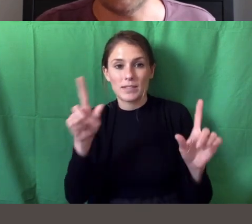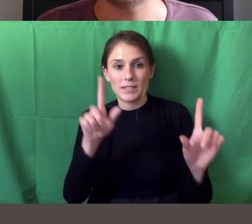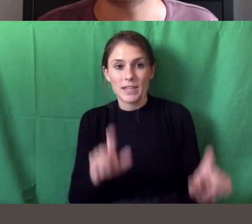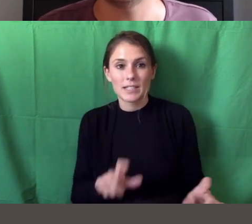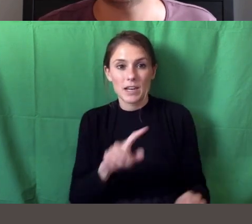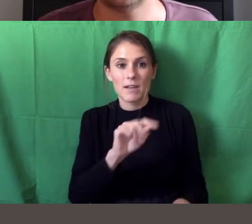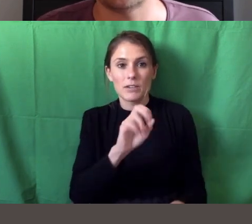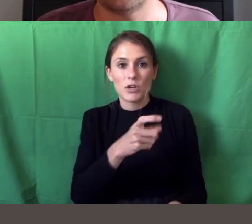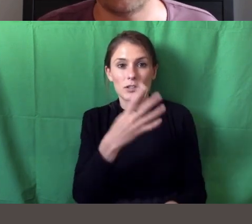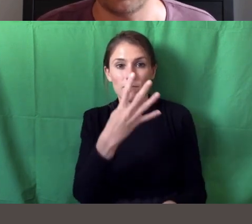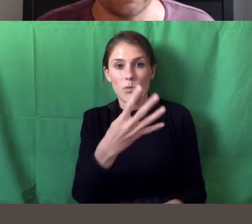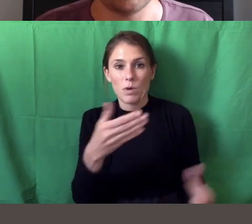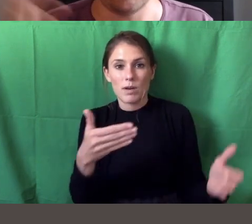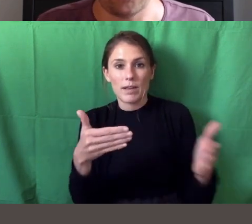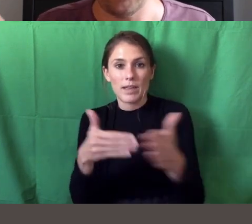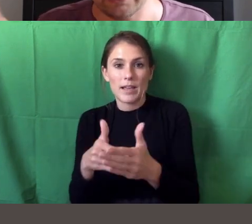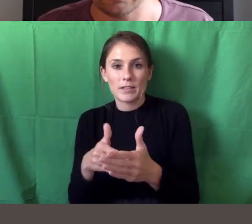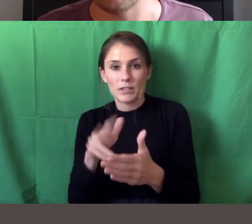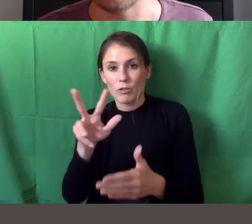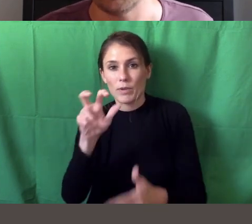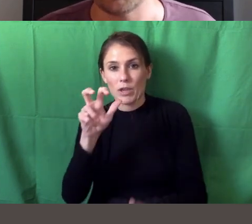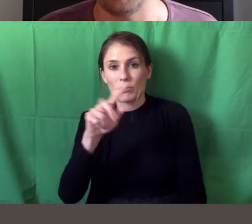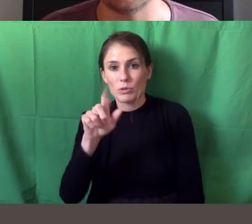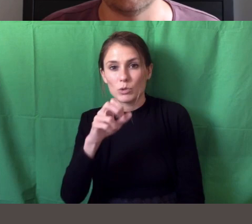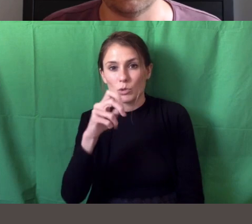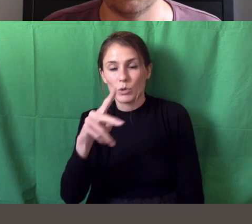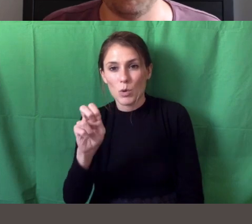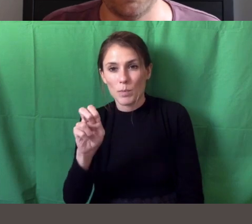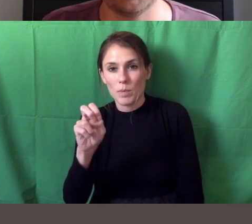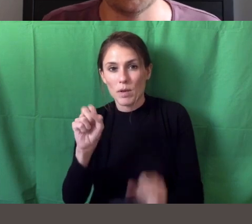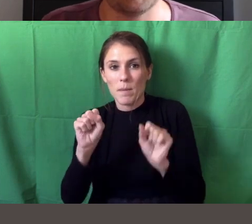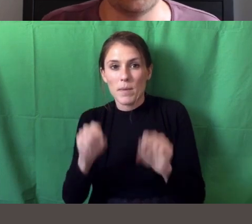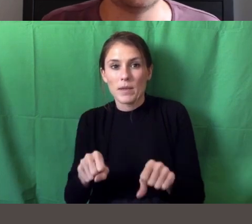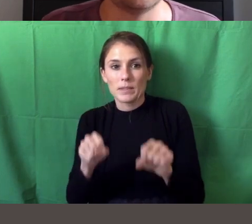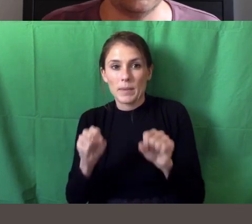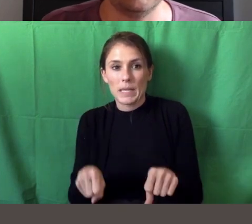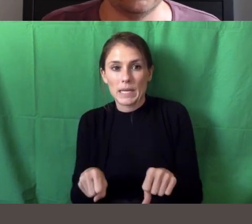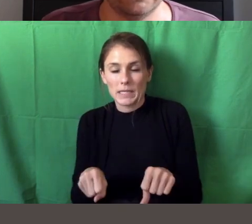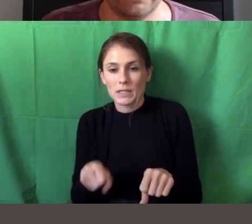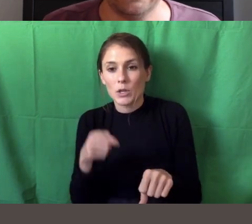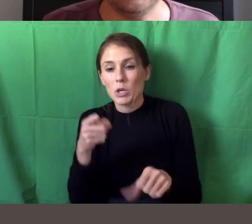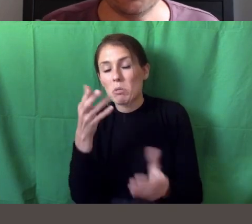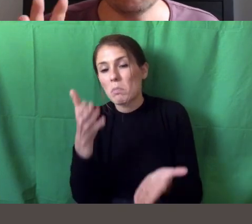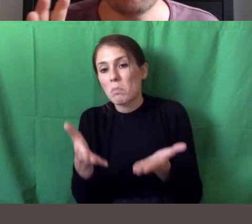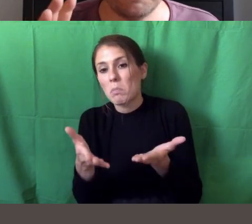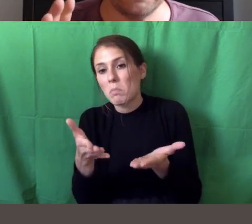another talk about the mass testing of tox4 against the 300 Zope repositories at World